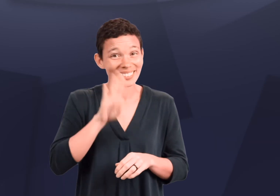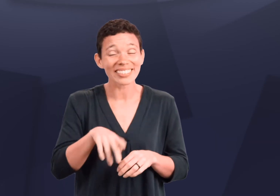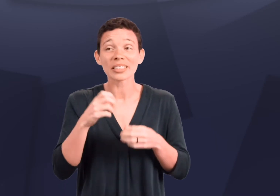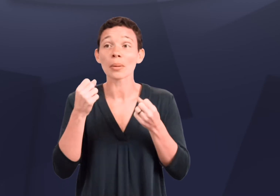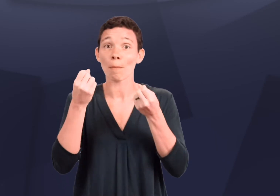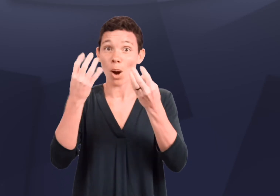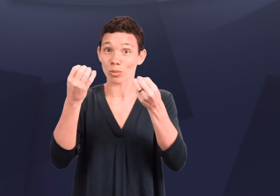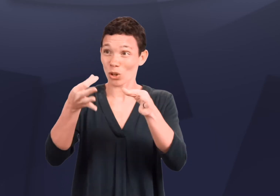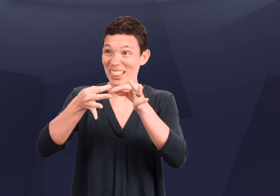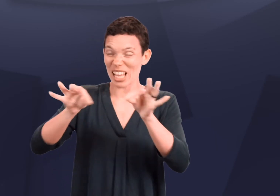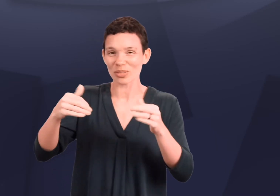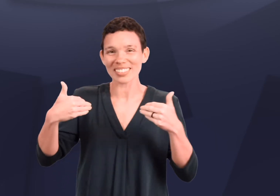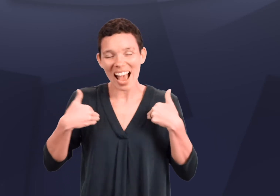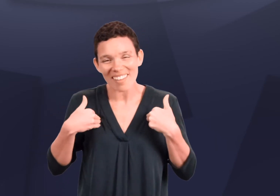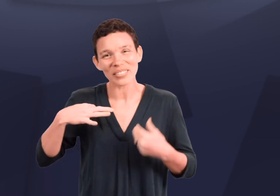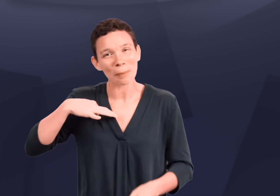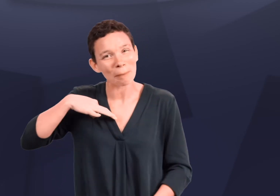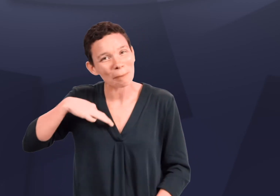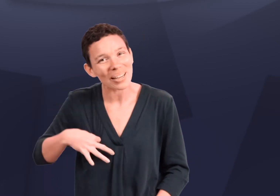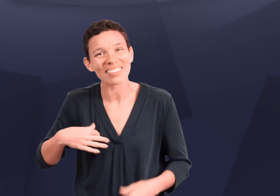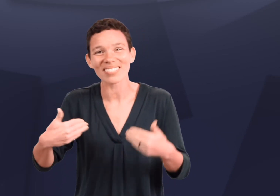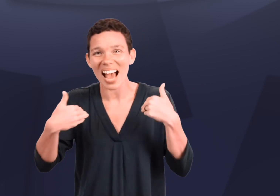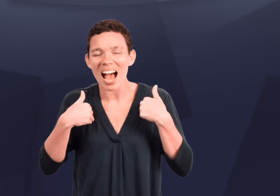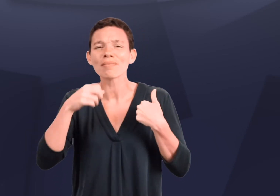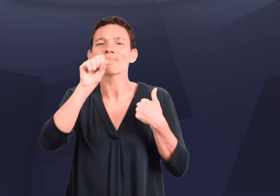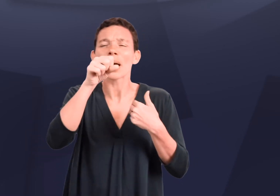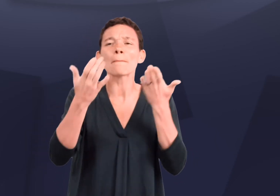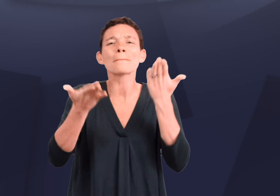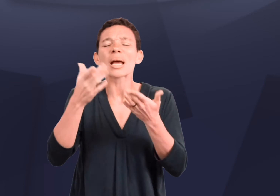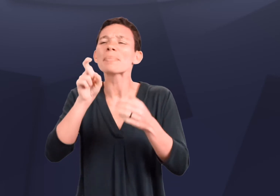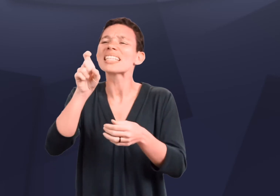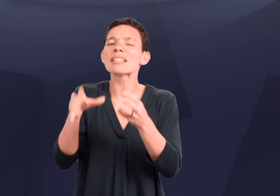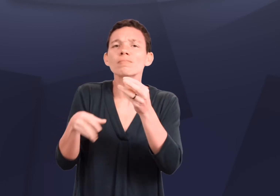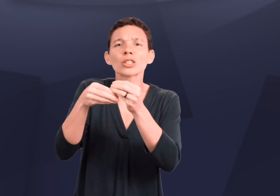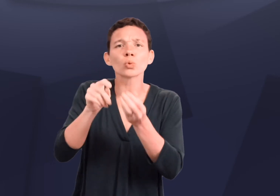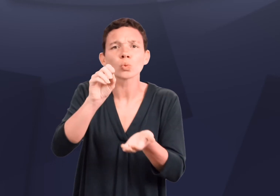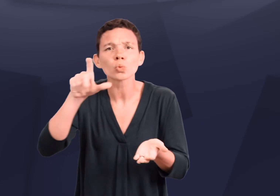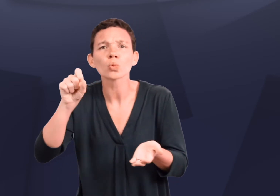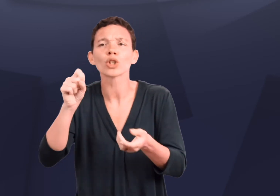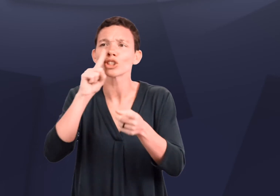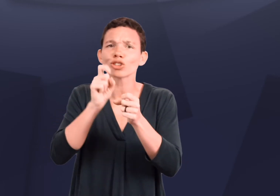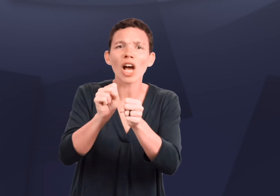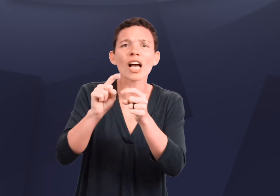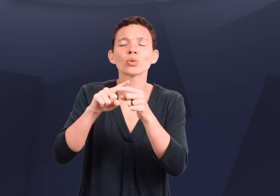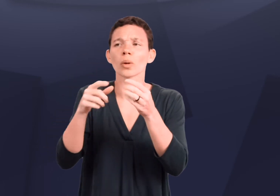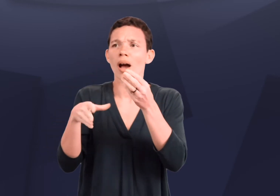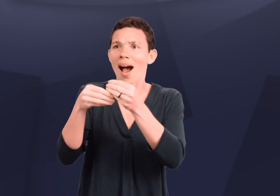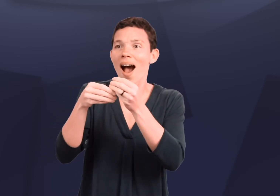They have LSM, ASL, English, and Spanish? Oh, no wonder they need support in the language development.